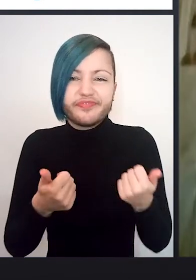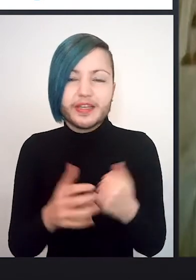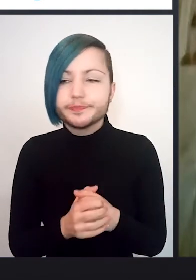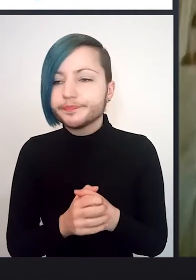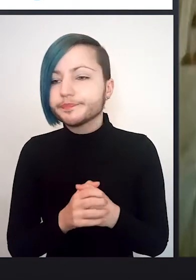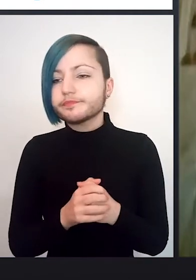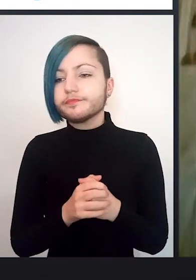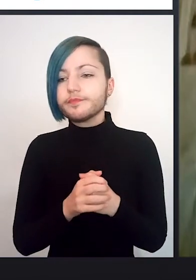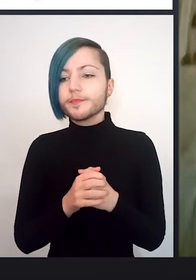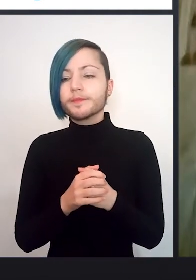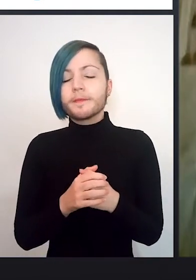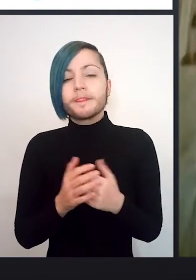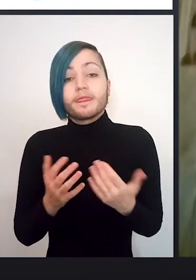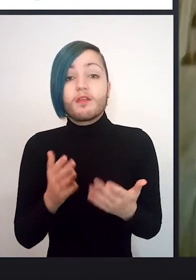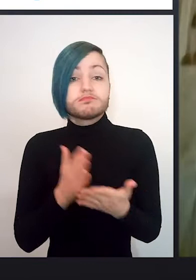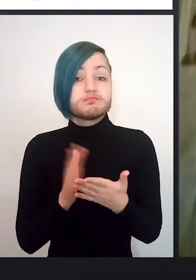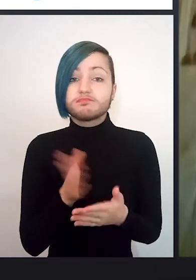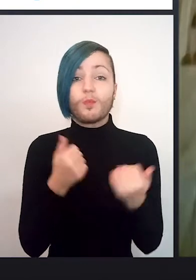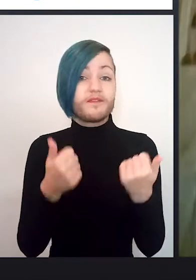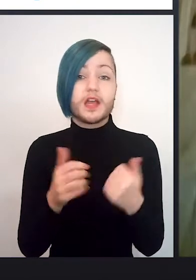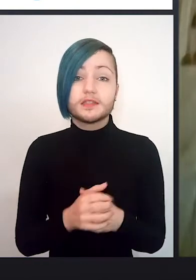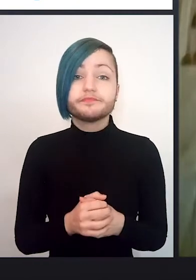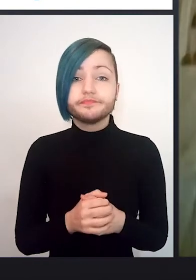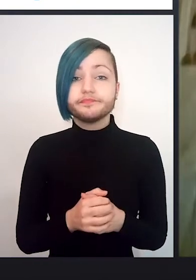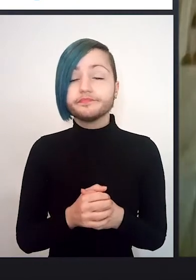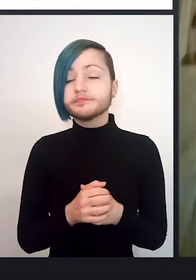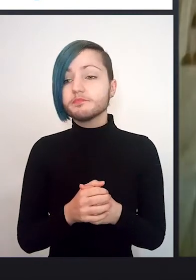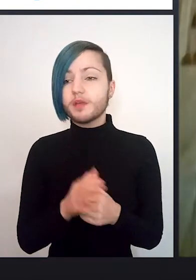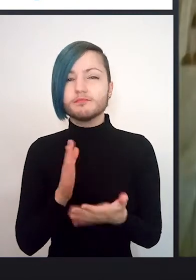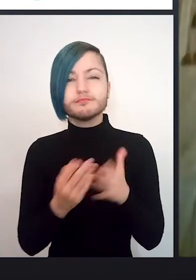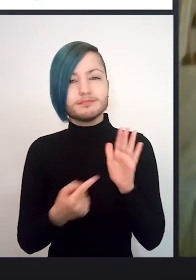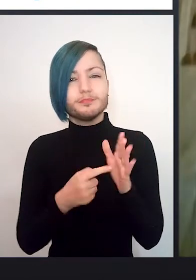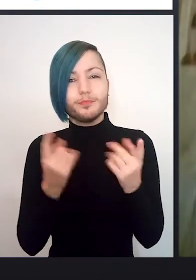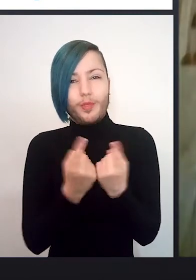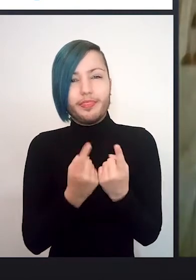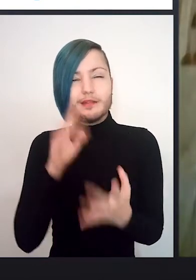Yeah so it's all fine and straightforward. Those are the main things I remember, really.